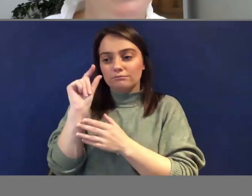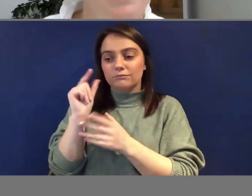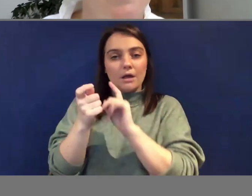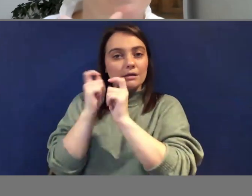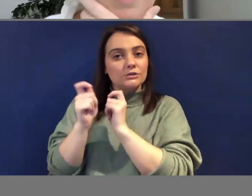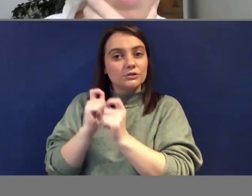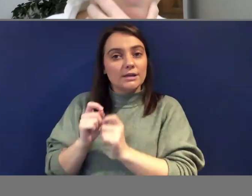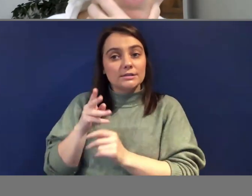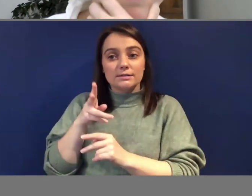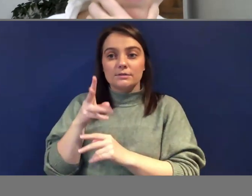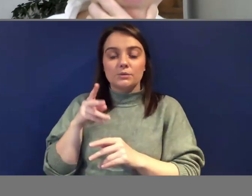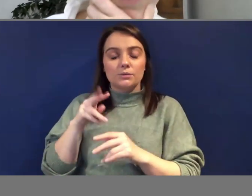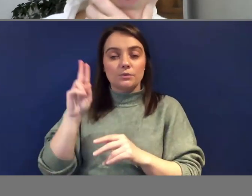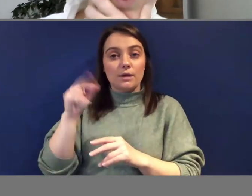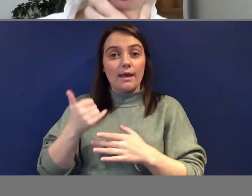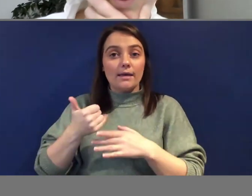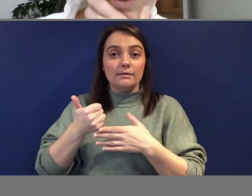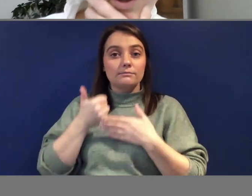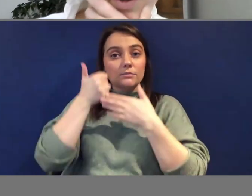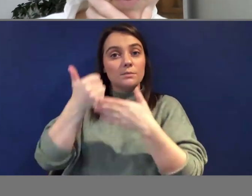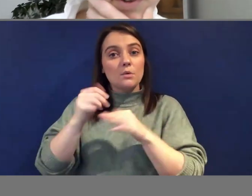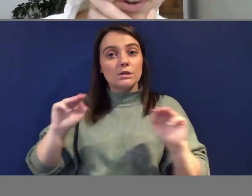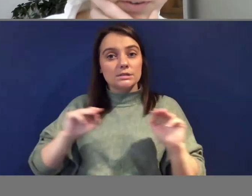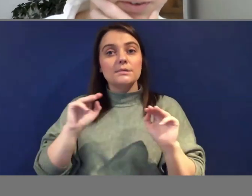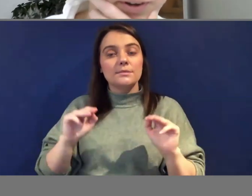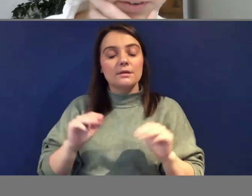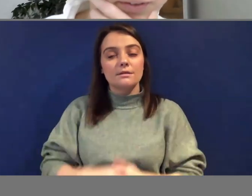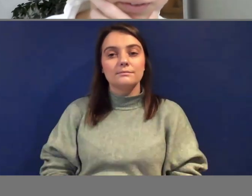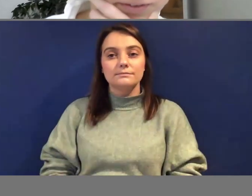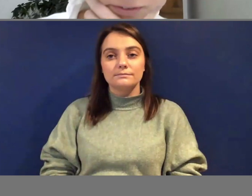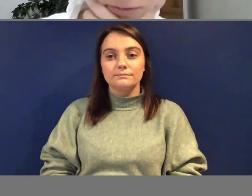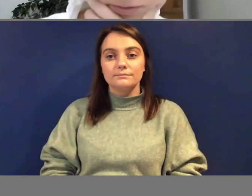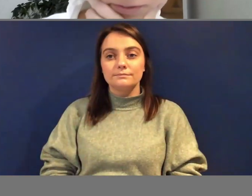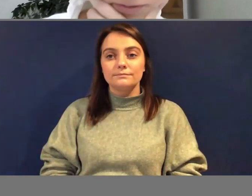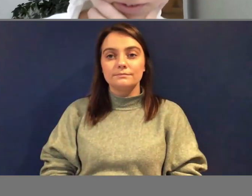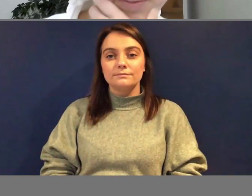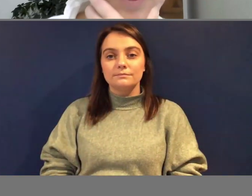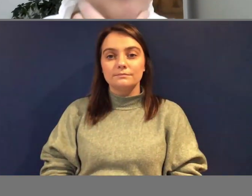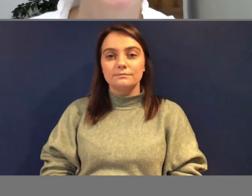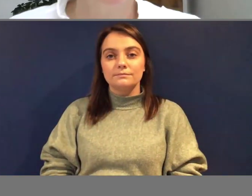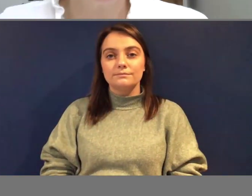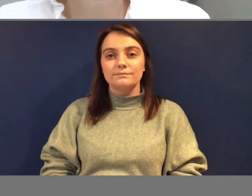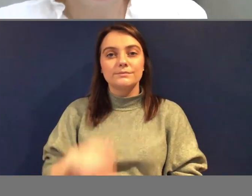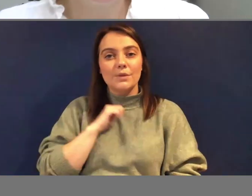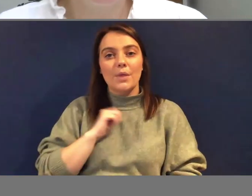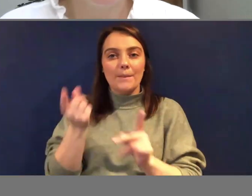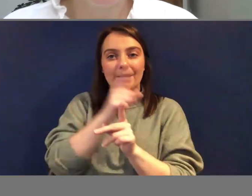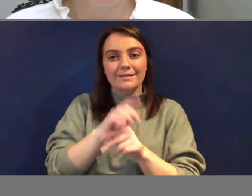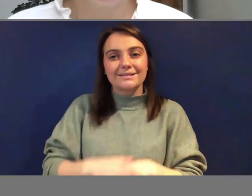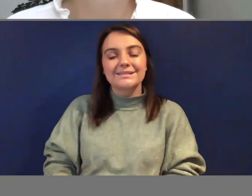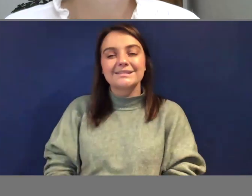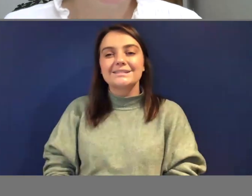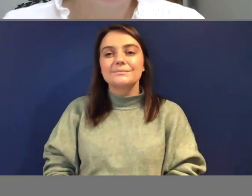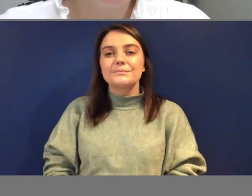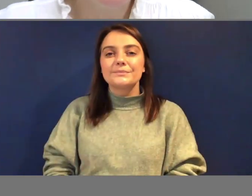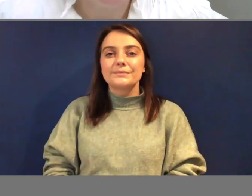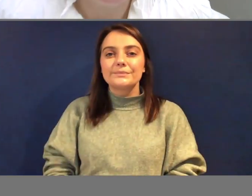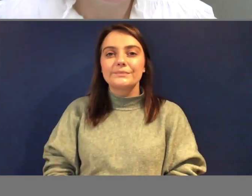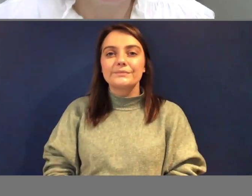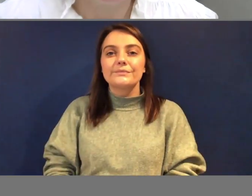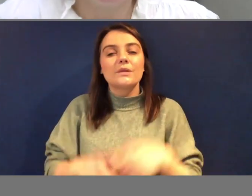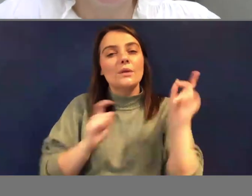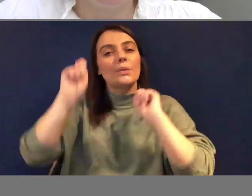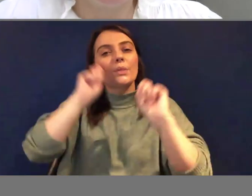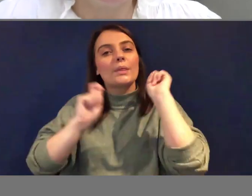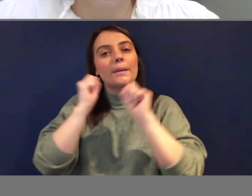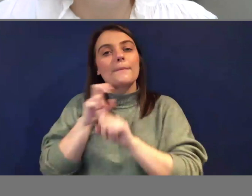rather than disable them. Sorry here we go, so when we're thinking about stair design and